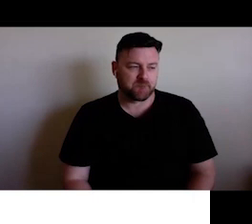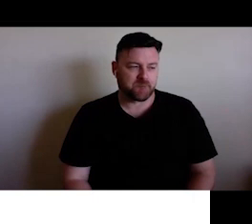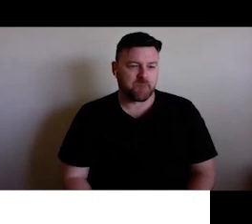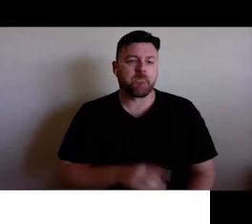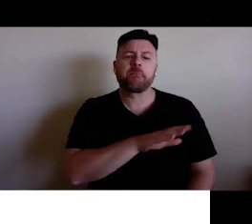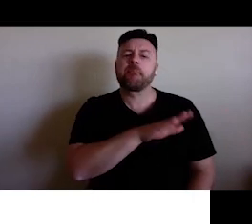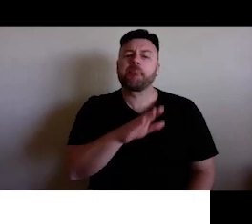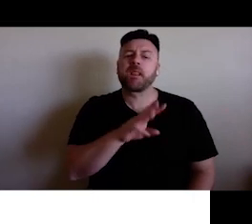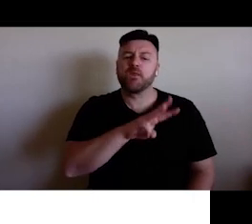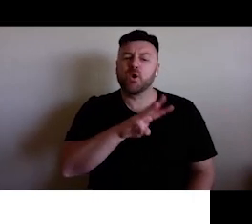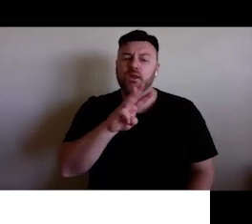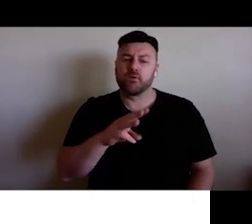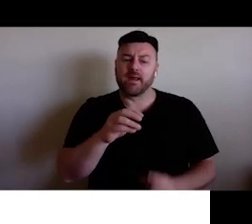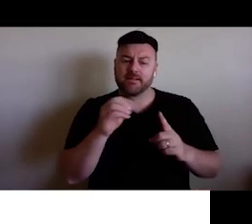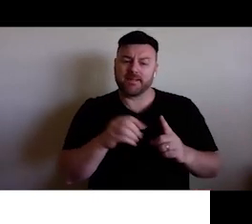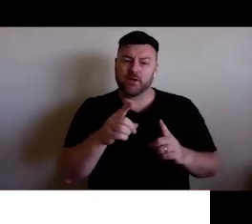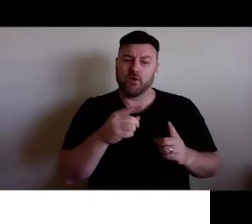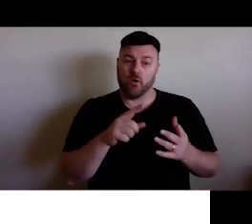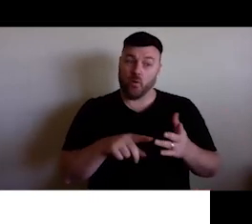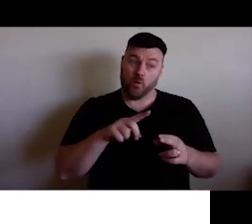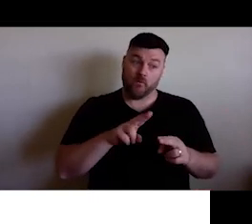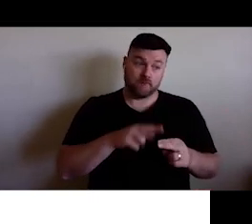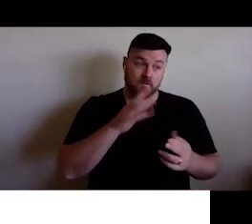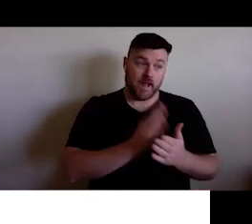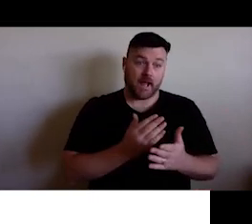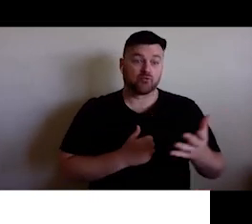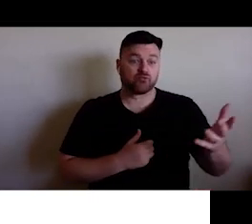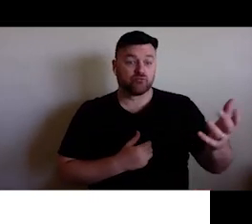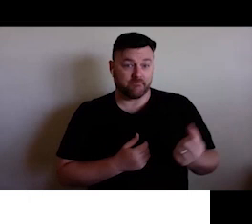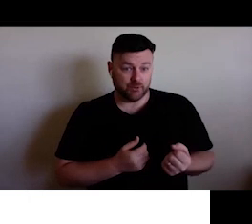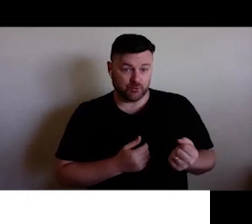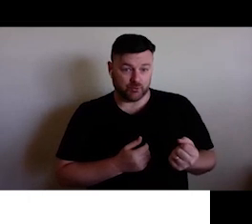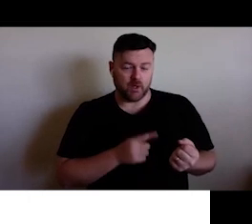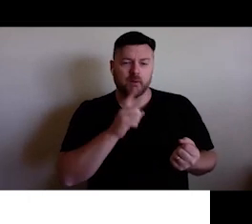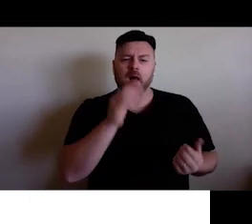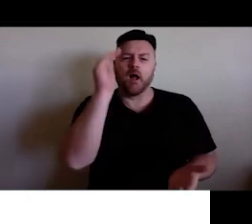the way along the curve of people spending $100 right up to, you know,